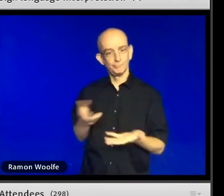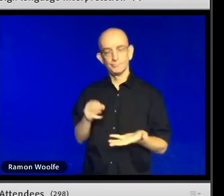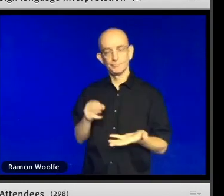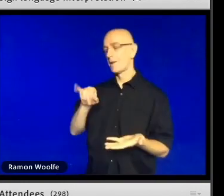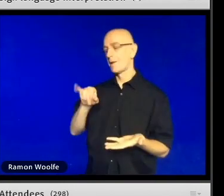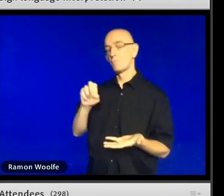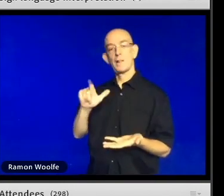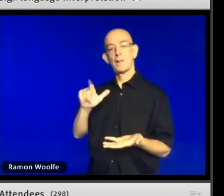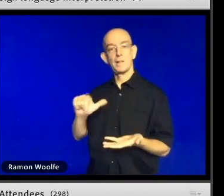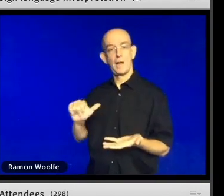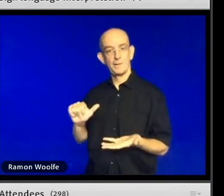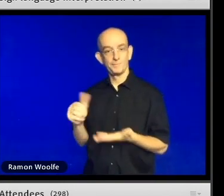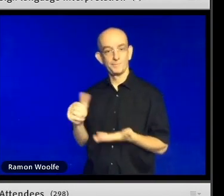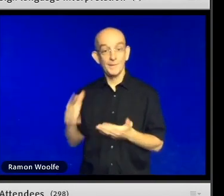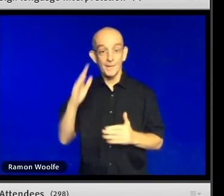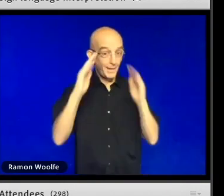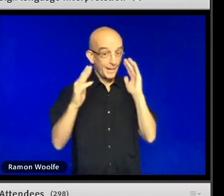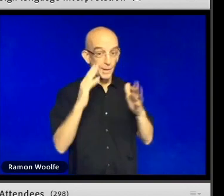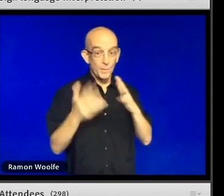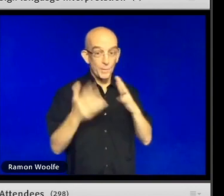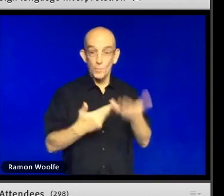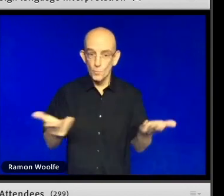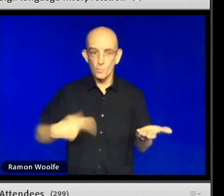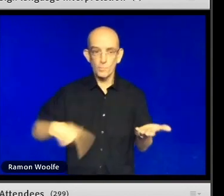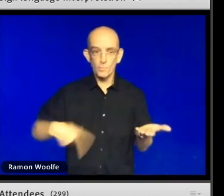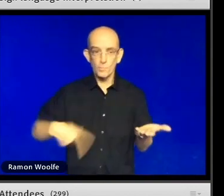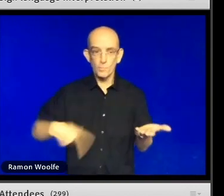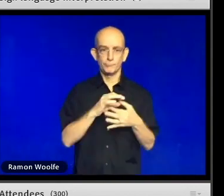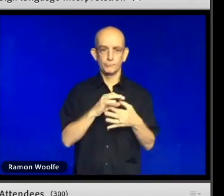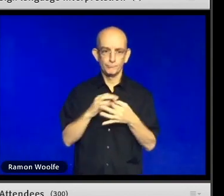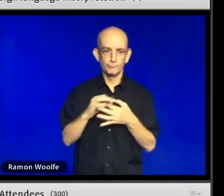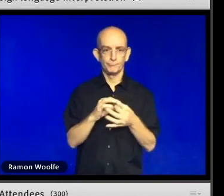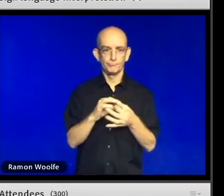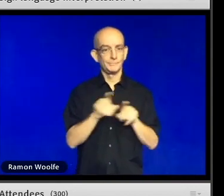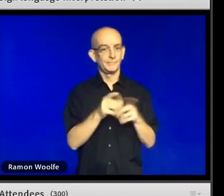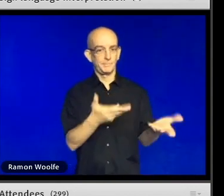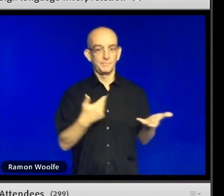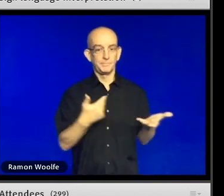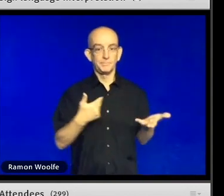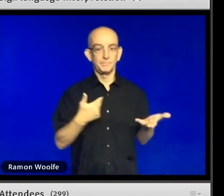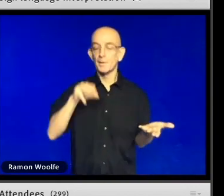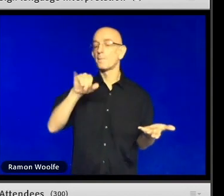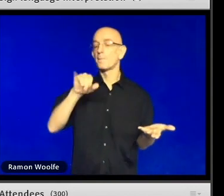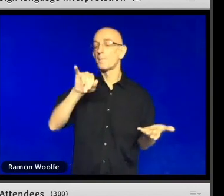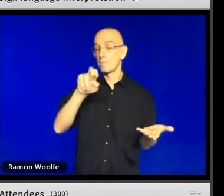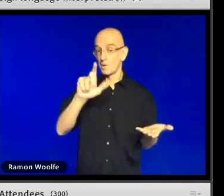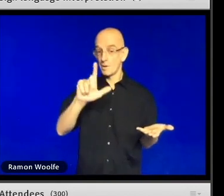you mentioned, my name is Mirela Shuteriqi and I am the director of policy. Welcome to